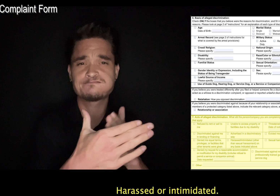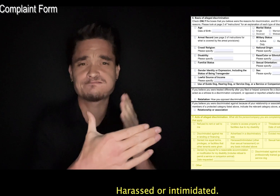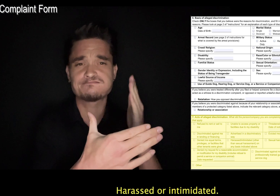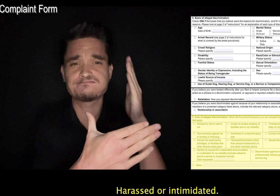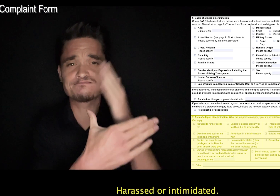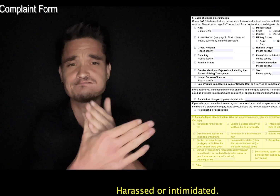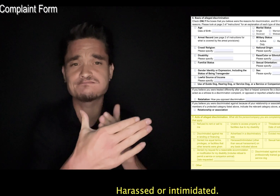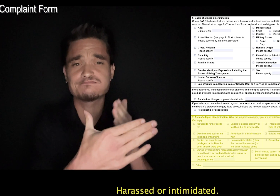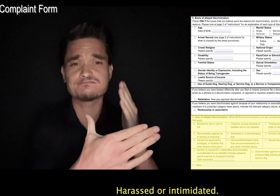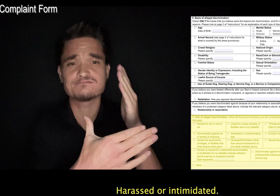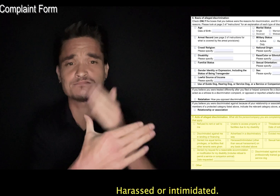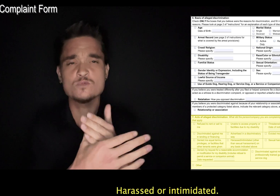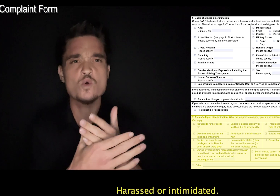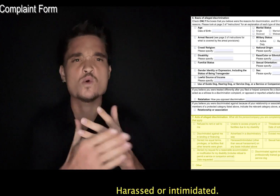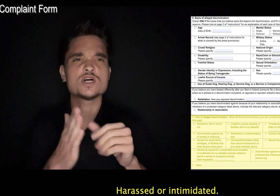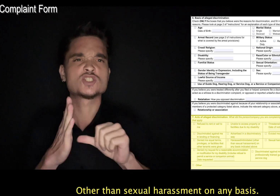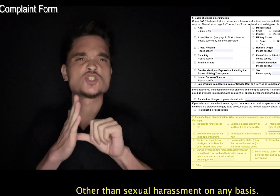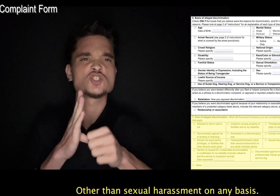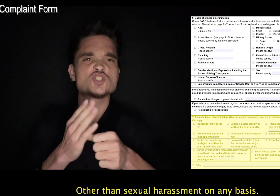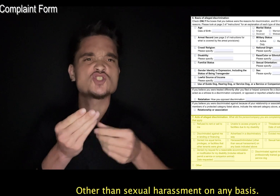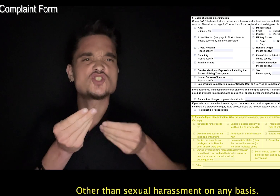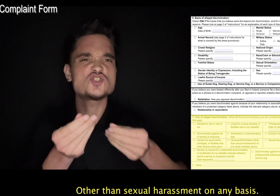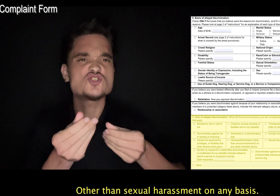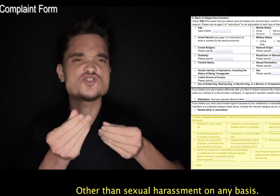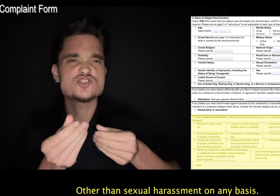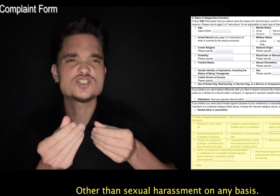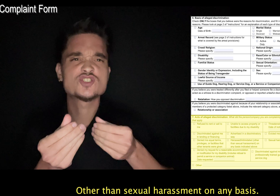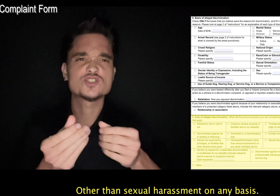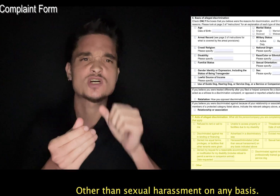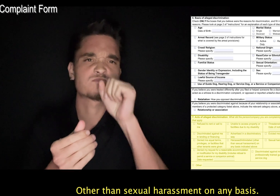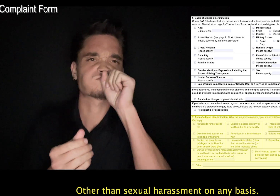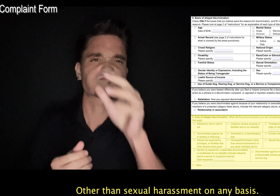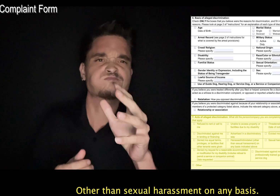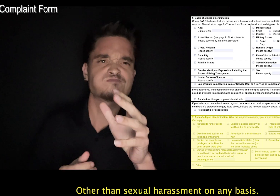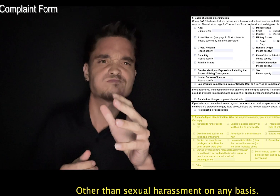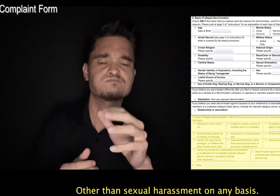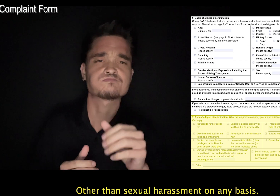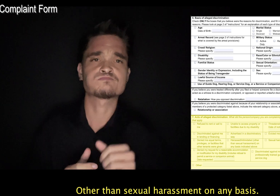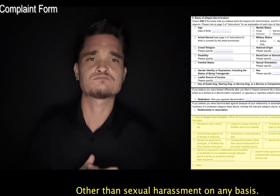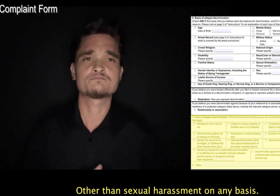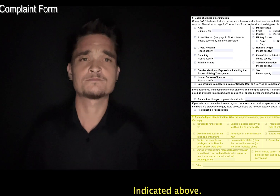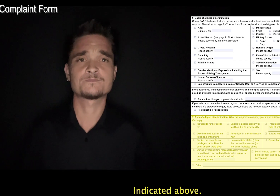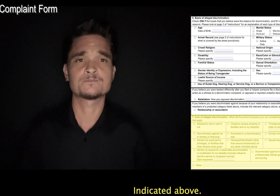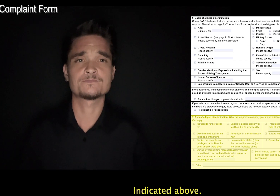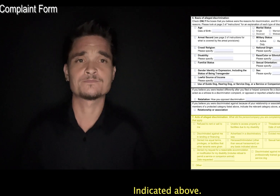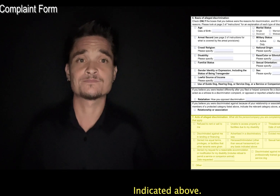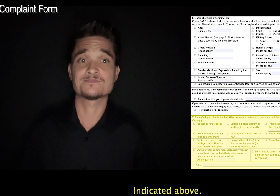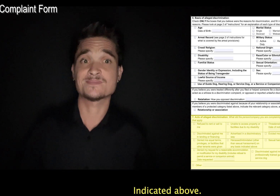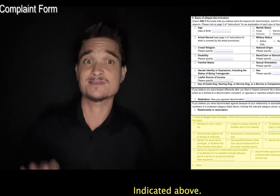Harassed or intimidated. Other than sexual harassment on any basis. Indicated above.